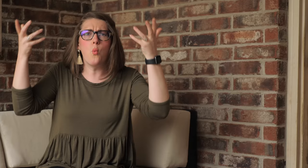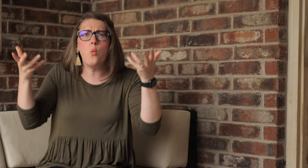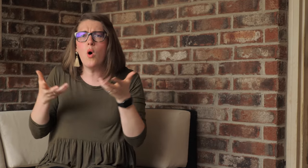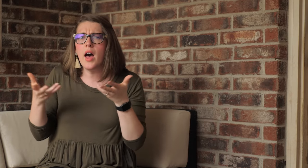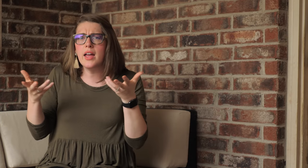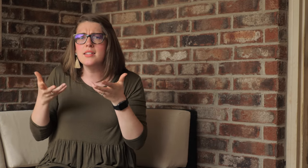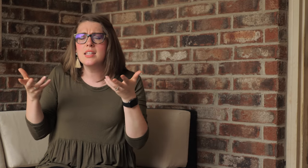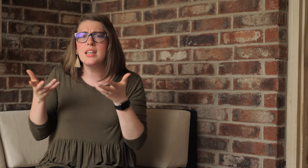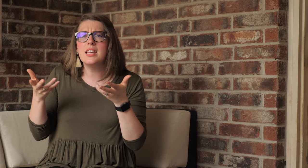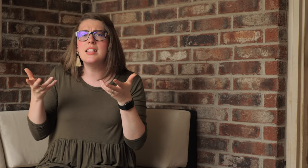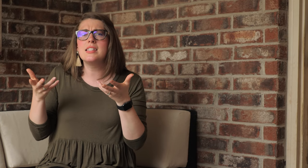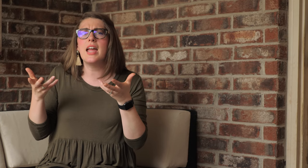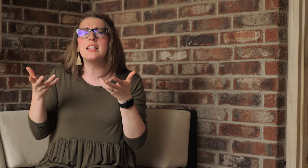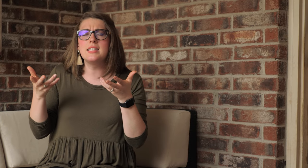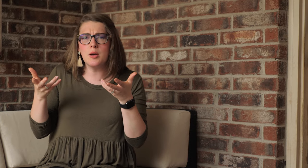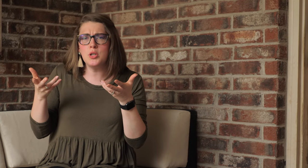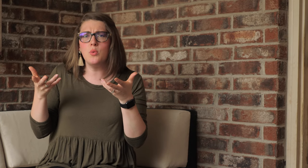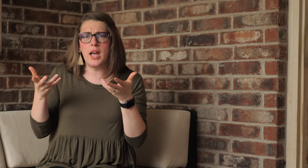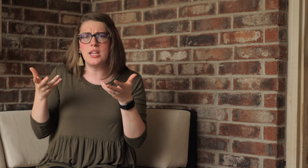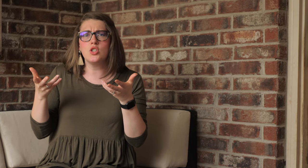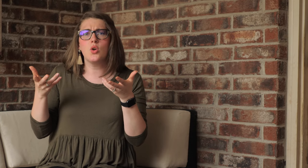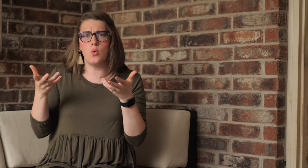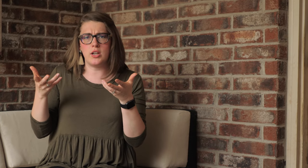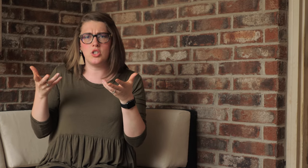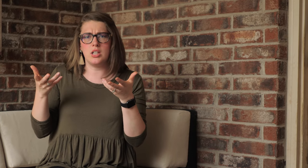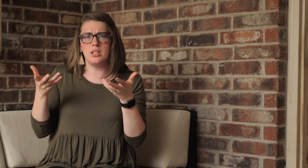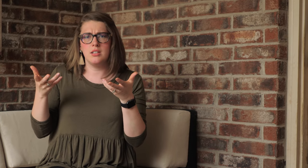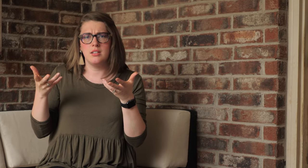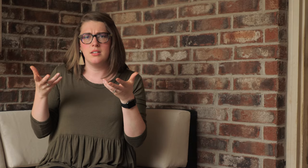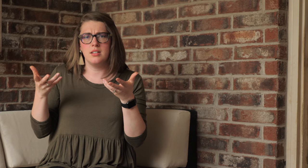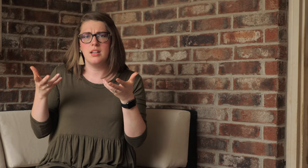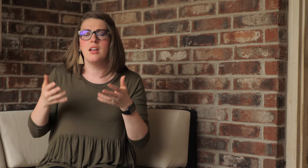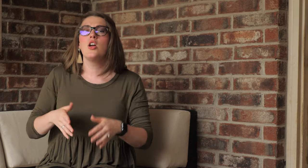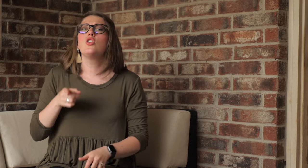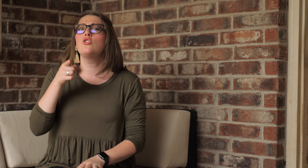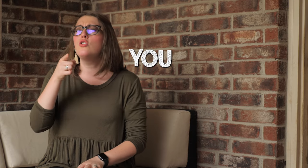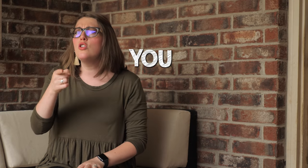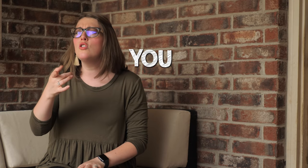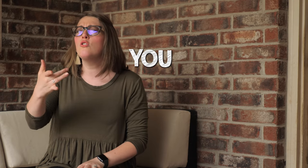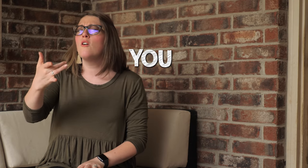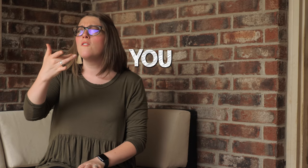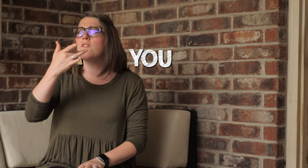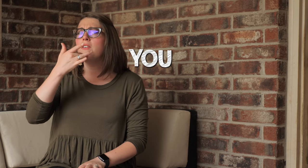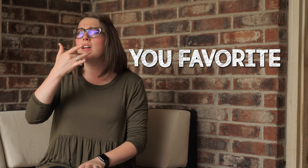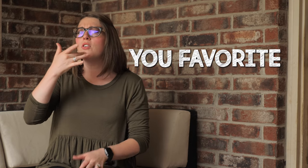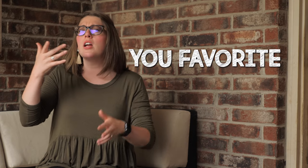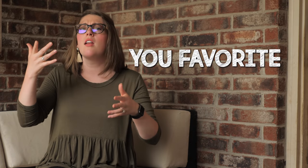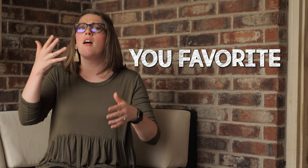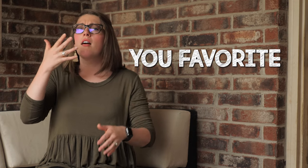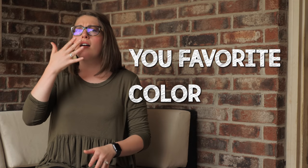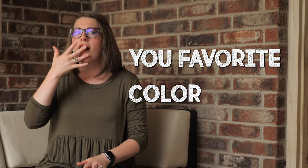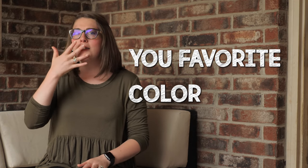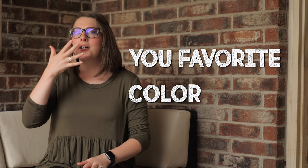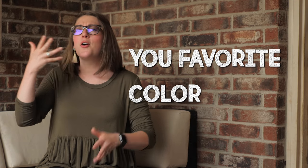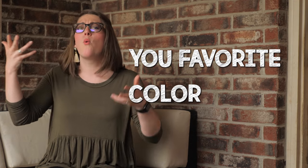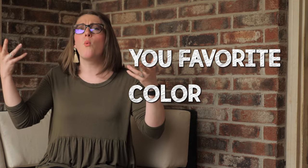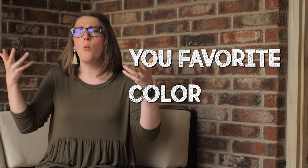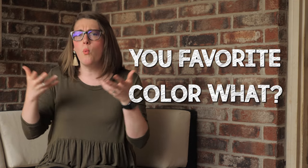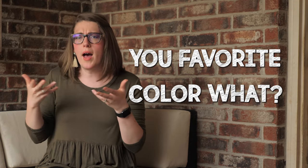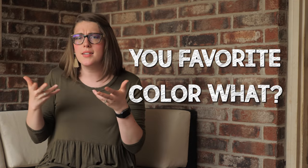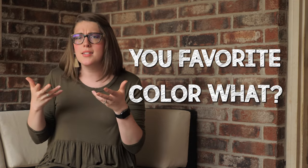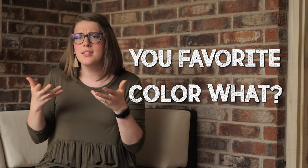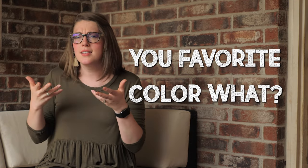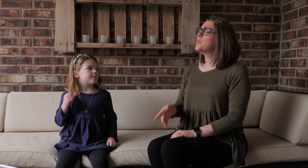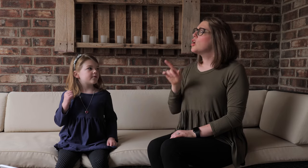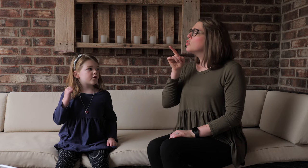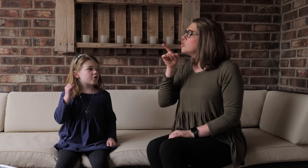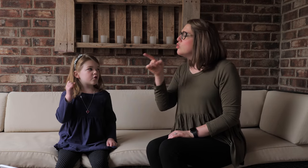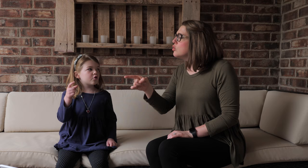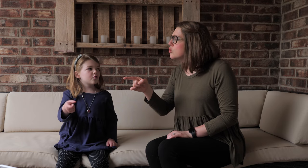what is a wh question. YOU FAVORITE COLOR WHAT